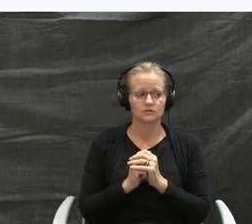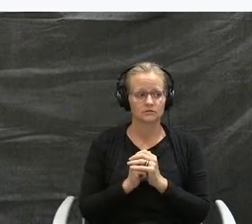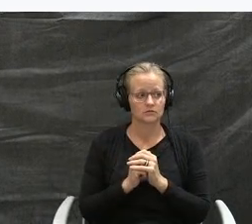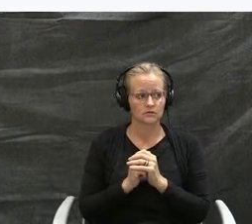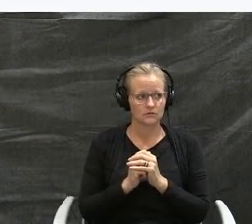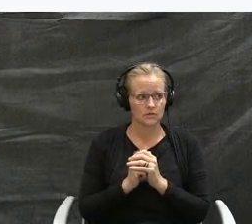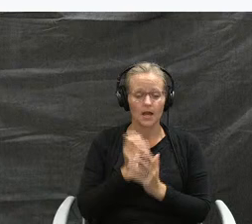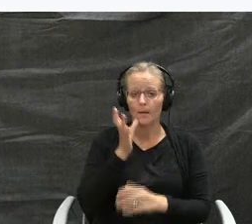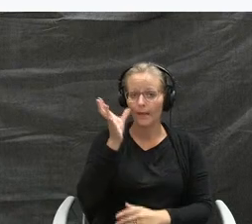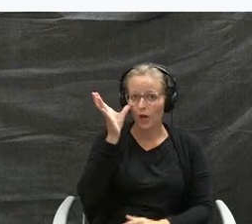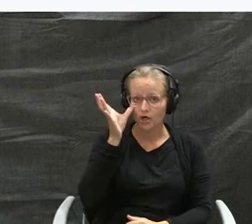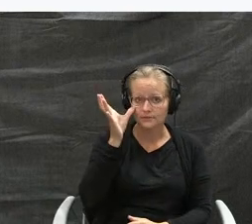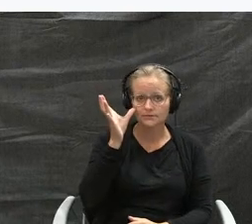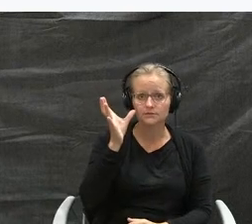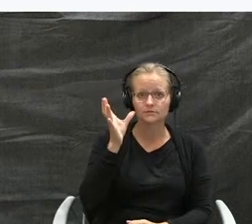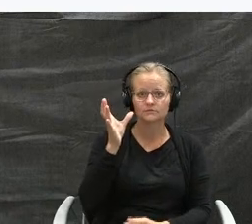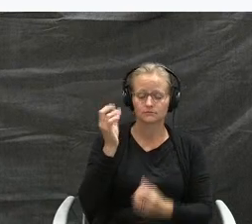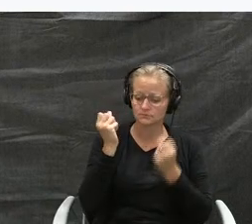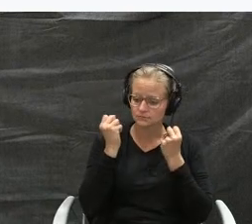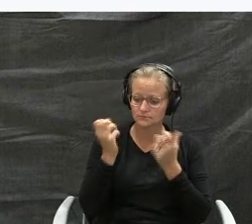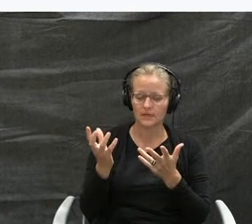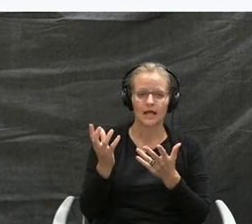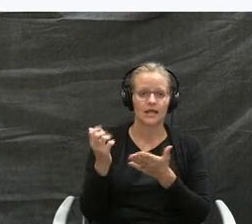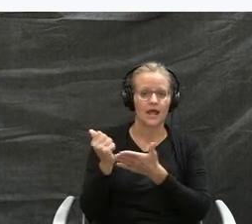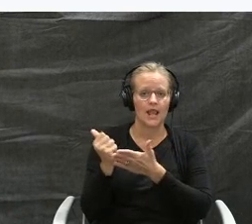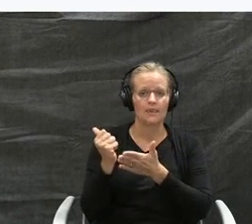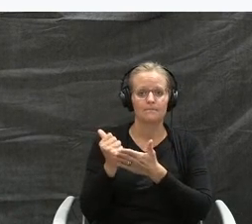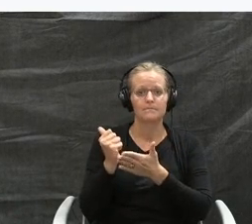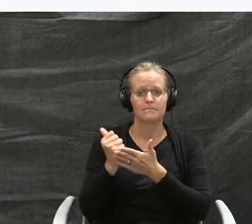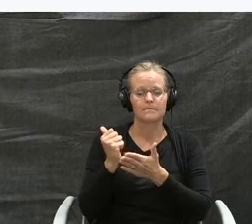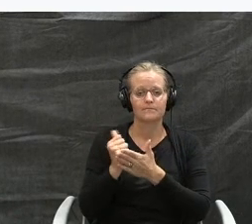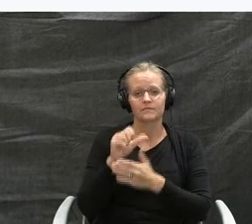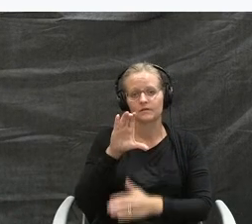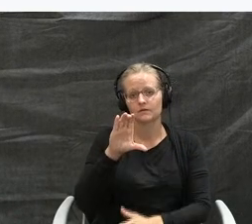Parents who all helped Cindy Andrews are great. K through 5